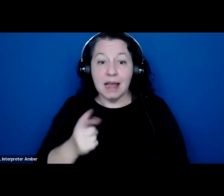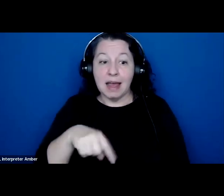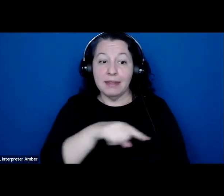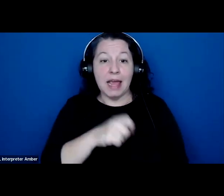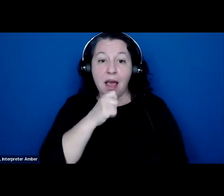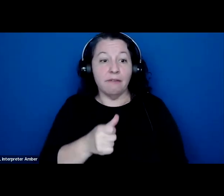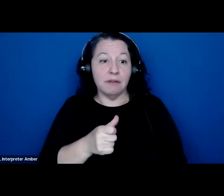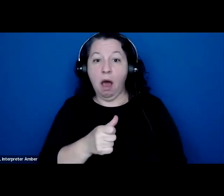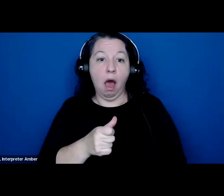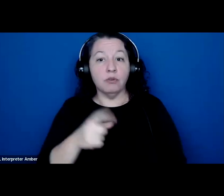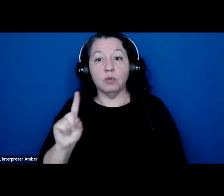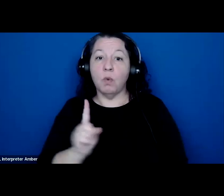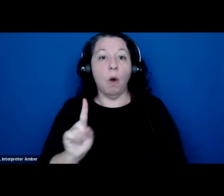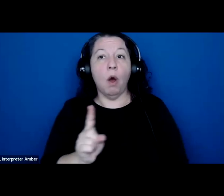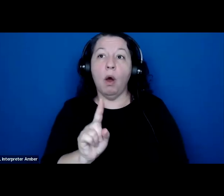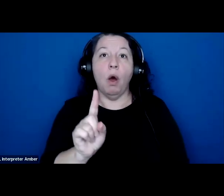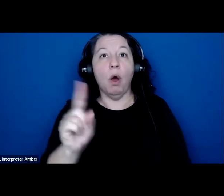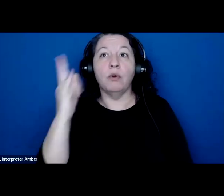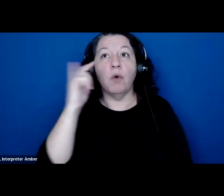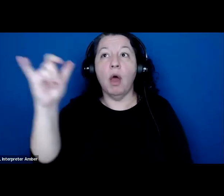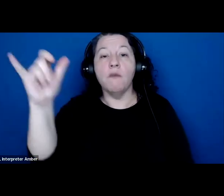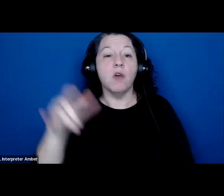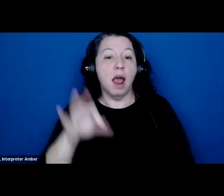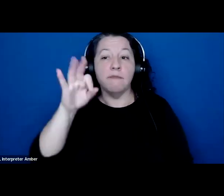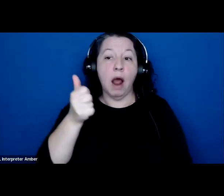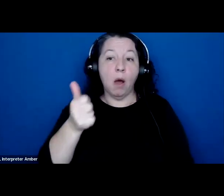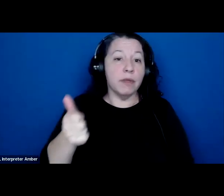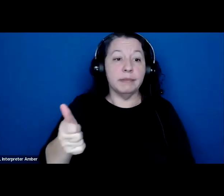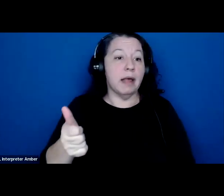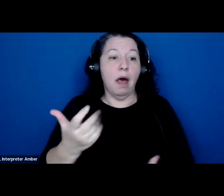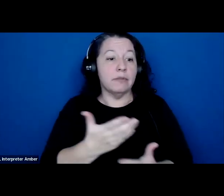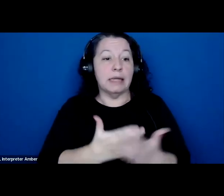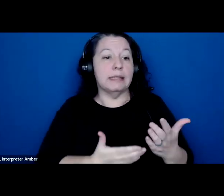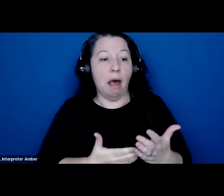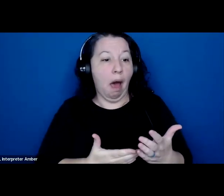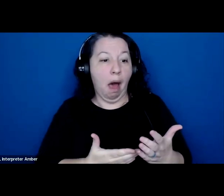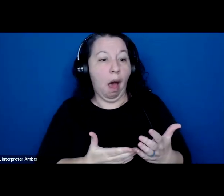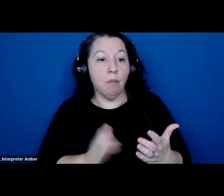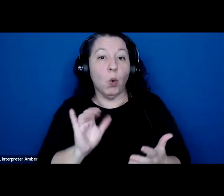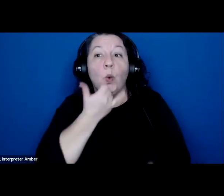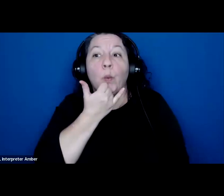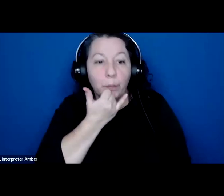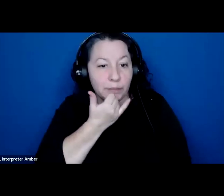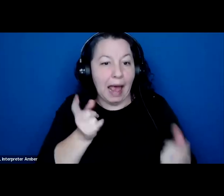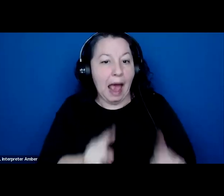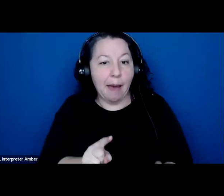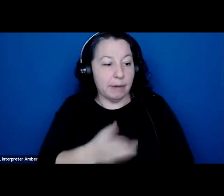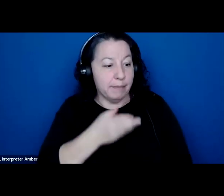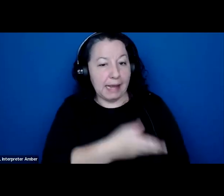and found themselves by some act of random chance. You know, to be in what we would call as people